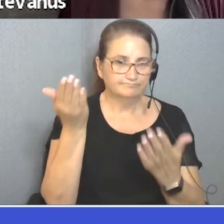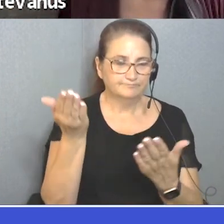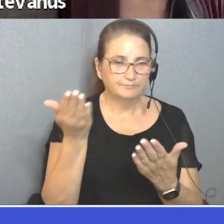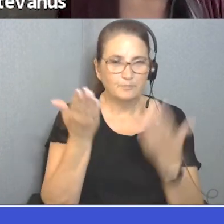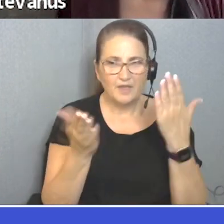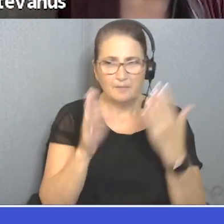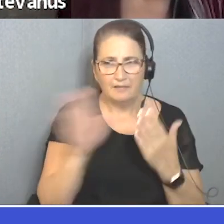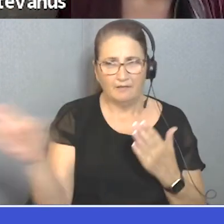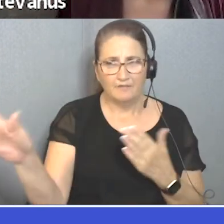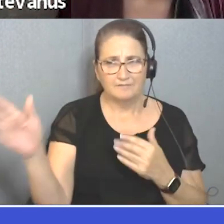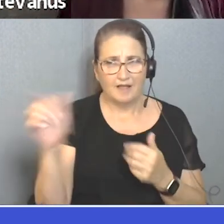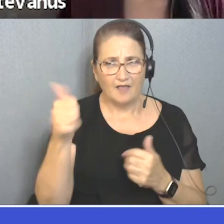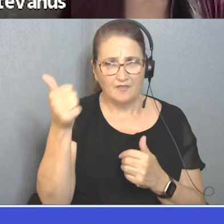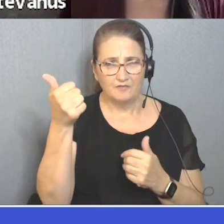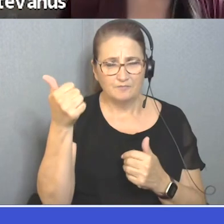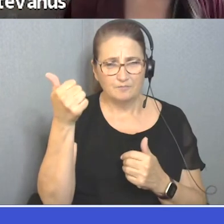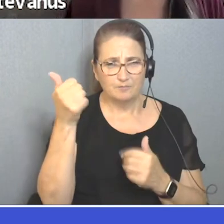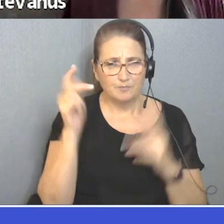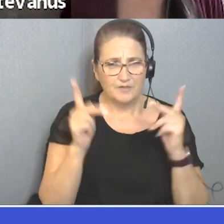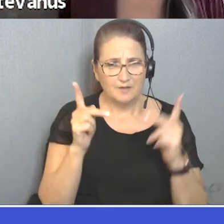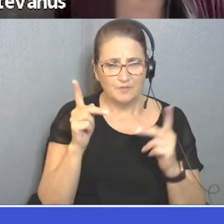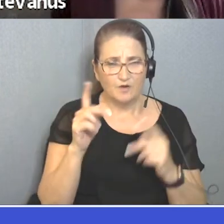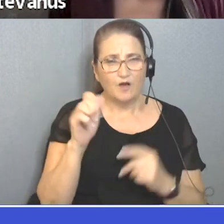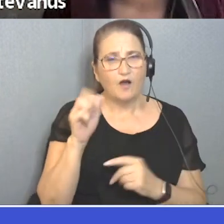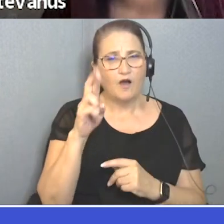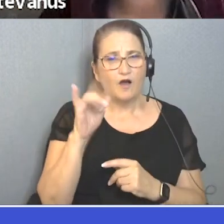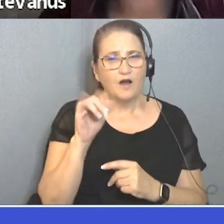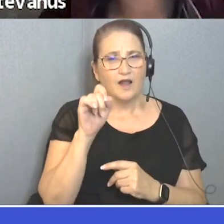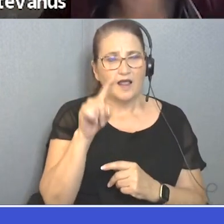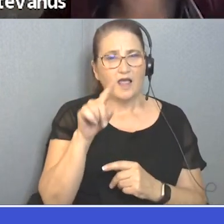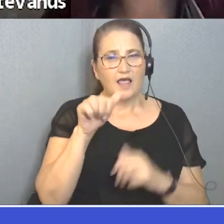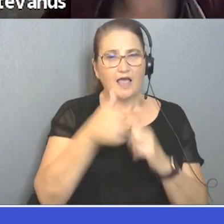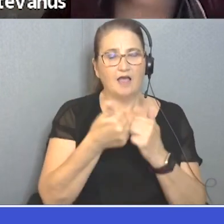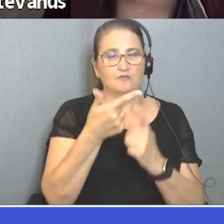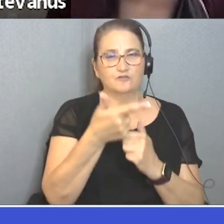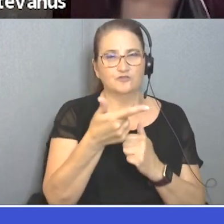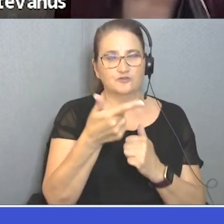I'll raise it because I think it's -- it might be on other people's minds.